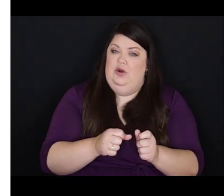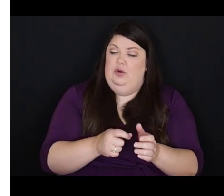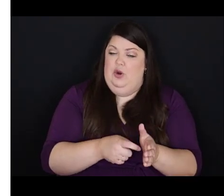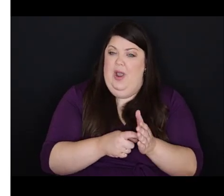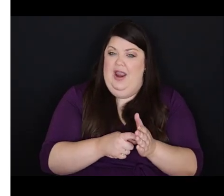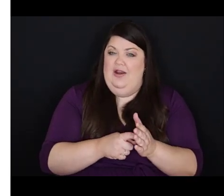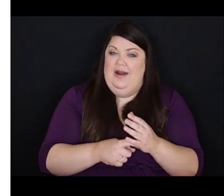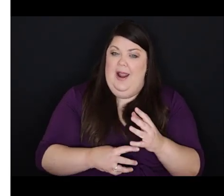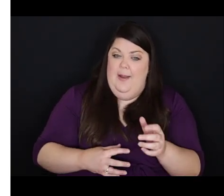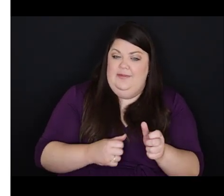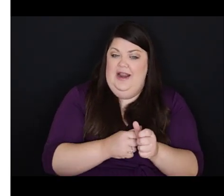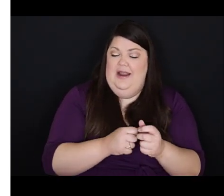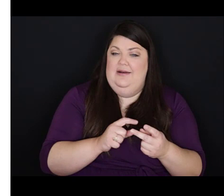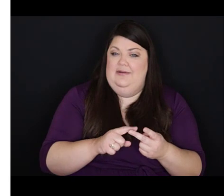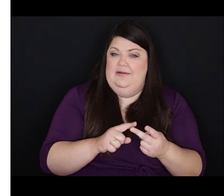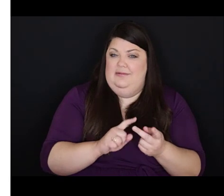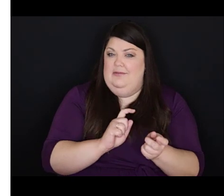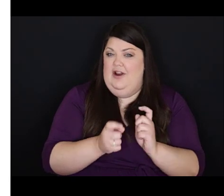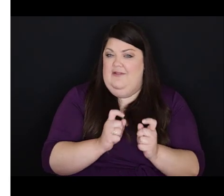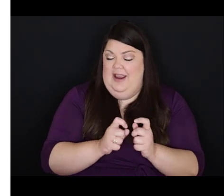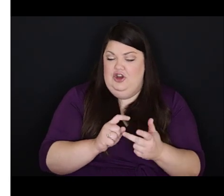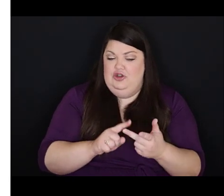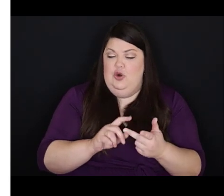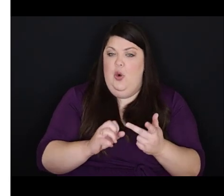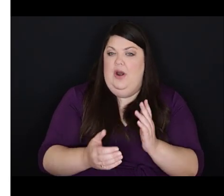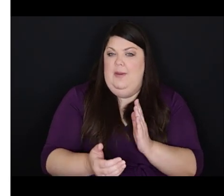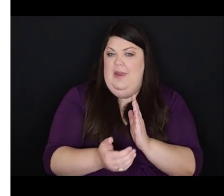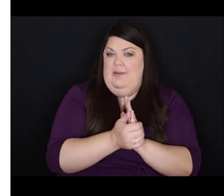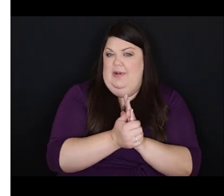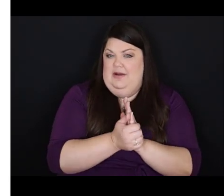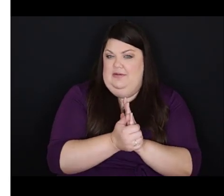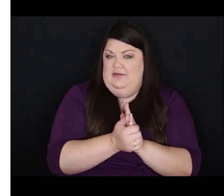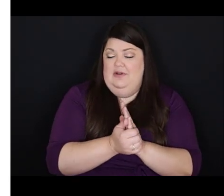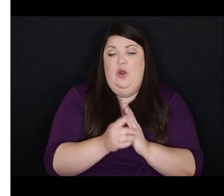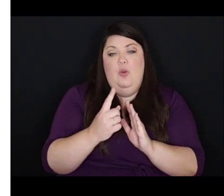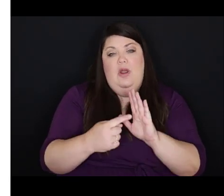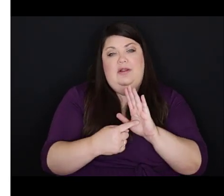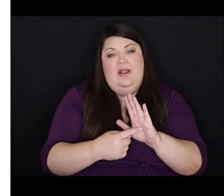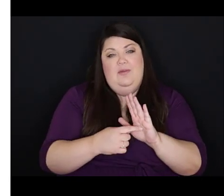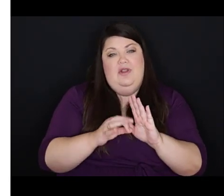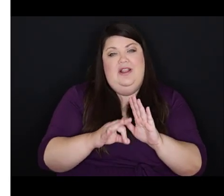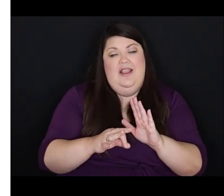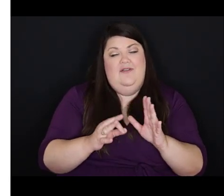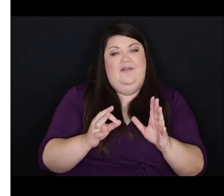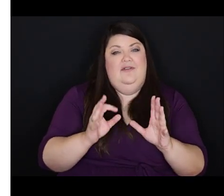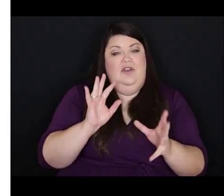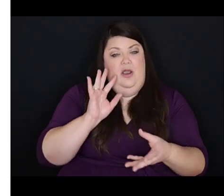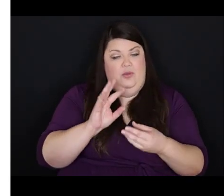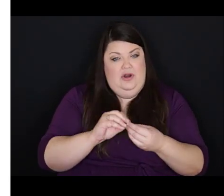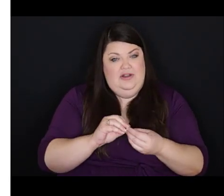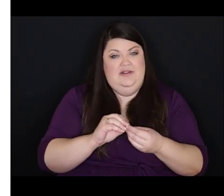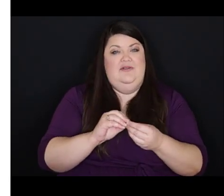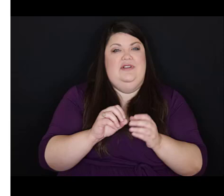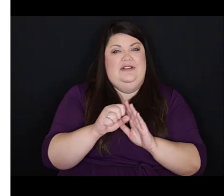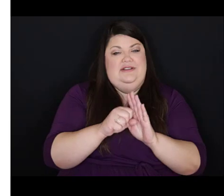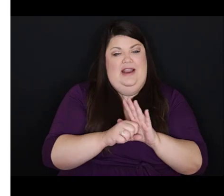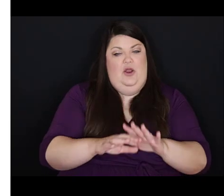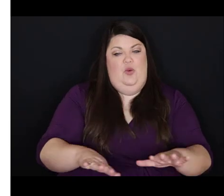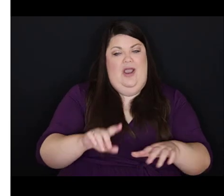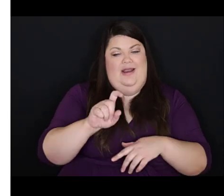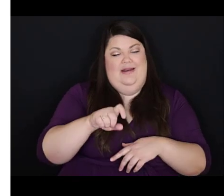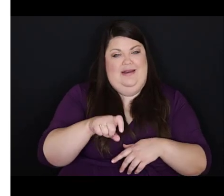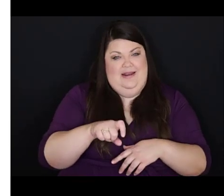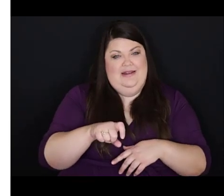an amendment. One example is if the comprehensive statewide needs assessment (CSNA) is completed in